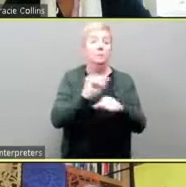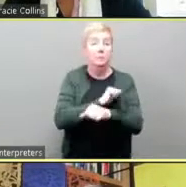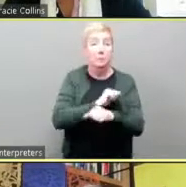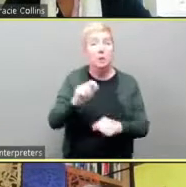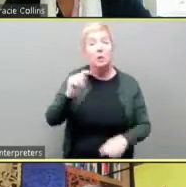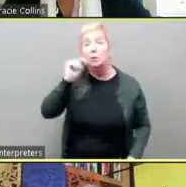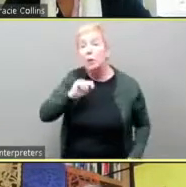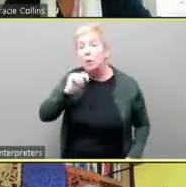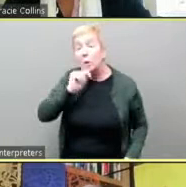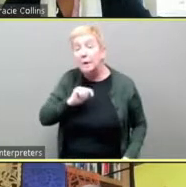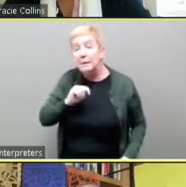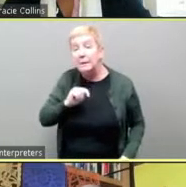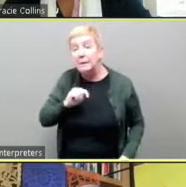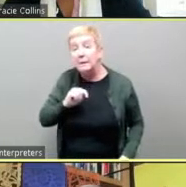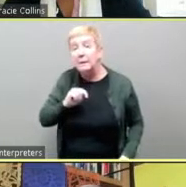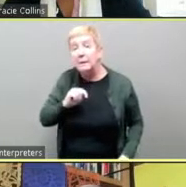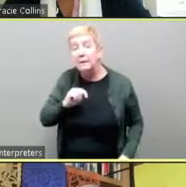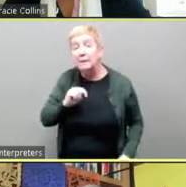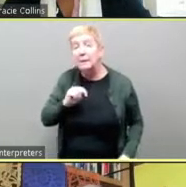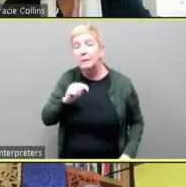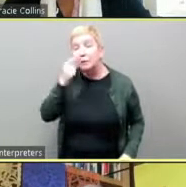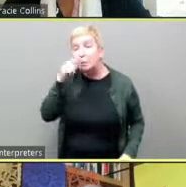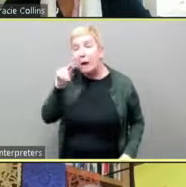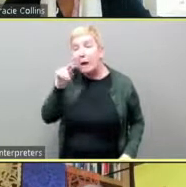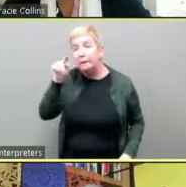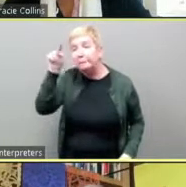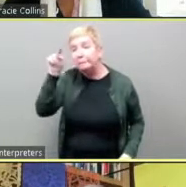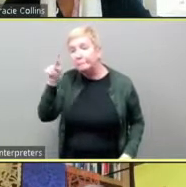Maybe put the pointer over the right hand column. If you're turquoise, you